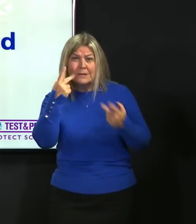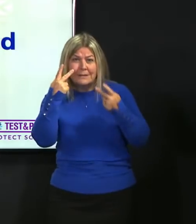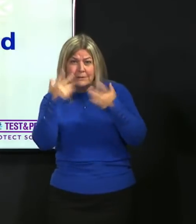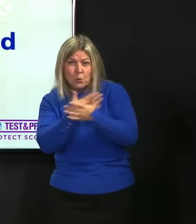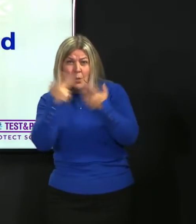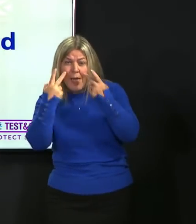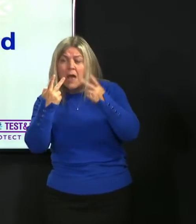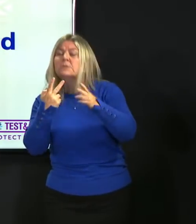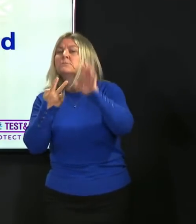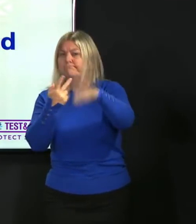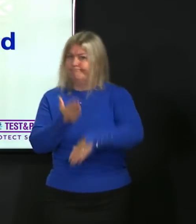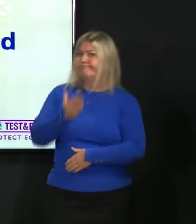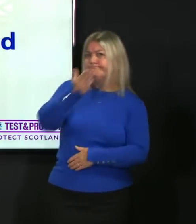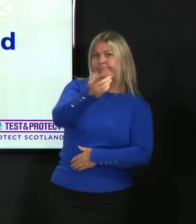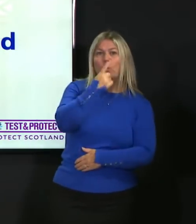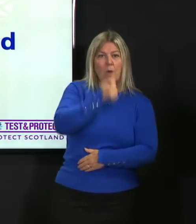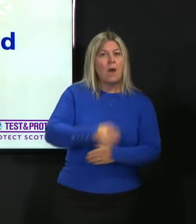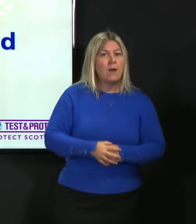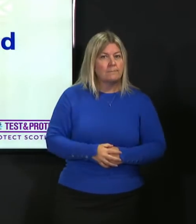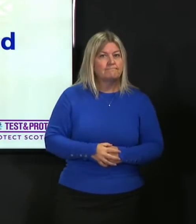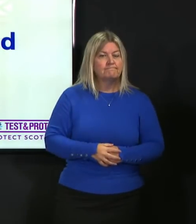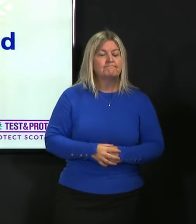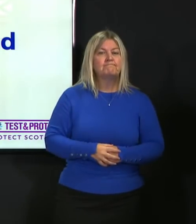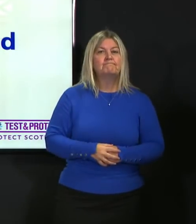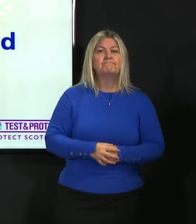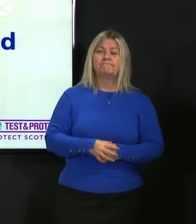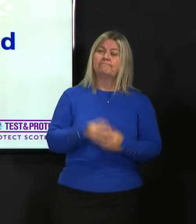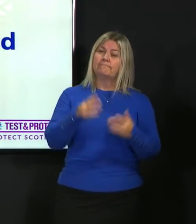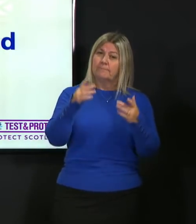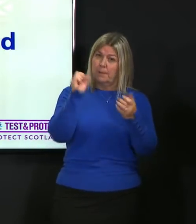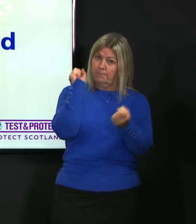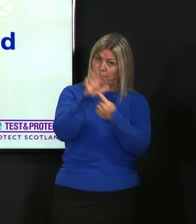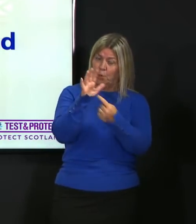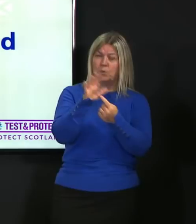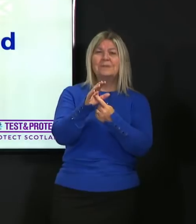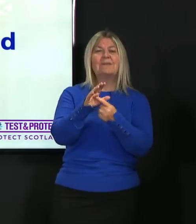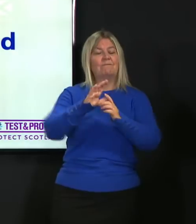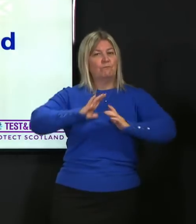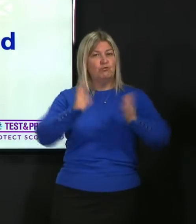It is very important that people have a free regular NHS funded eye examination even if